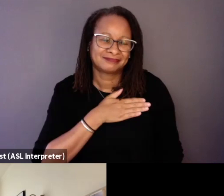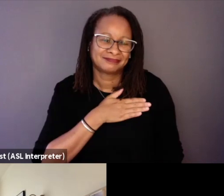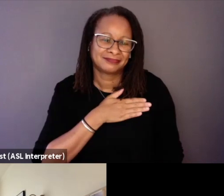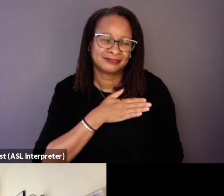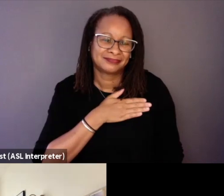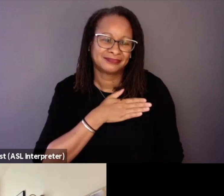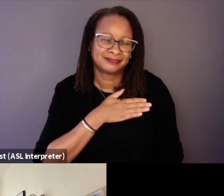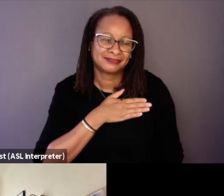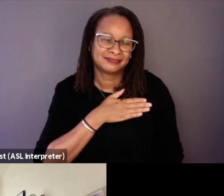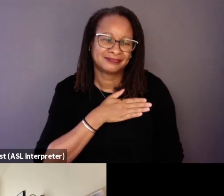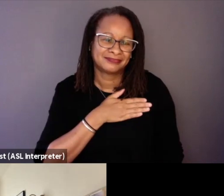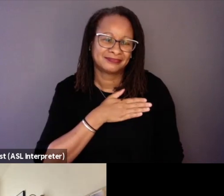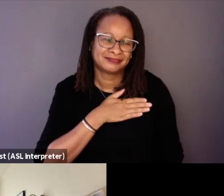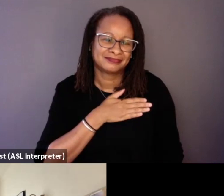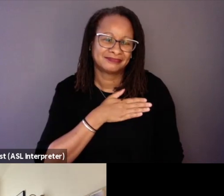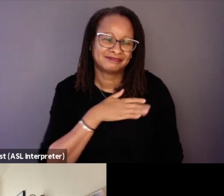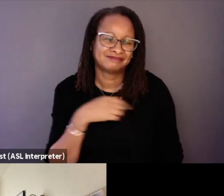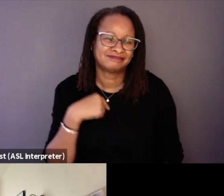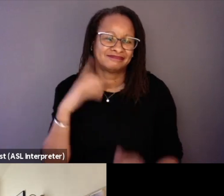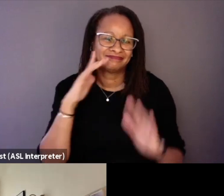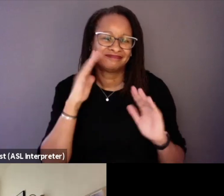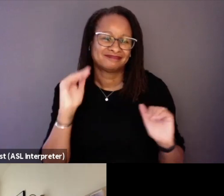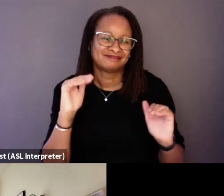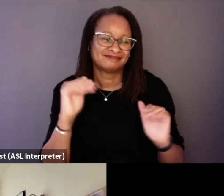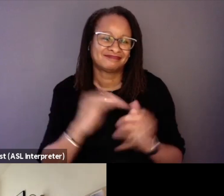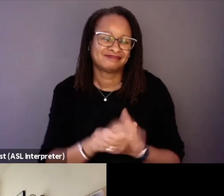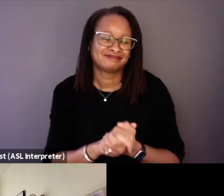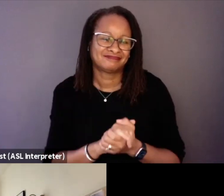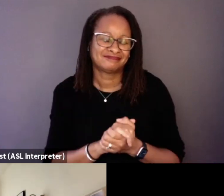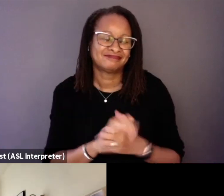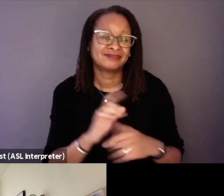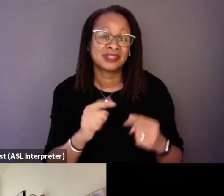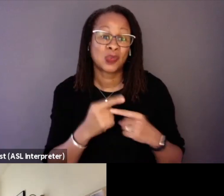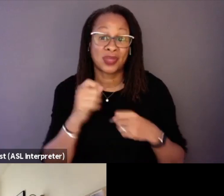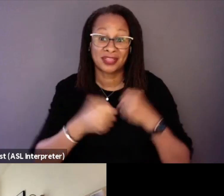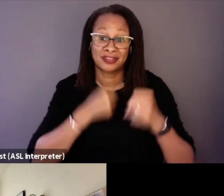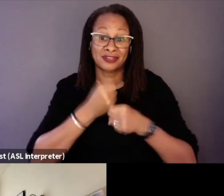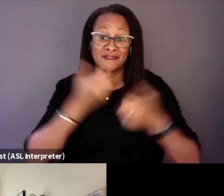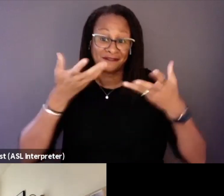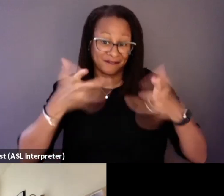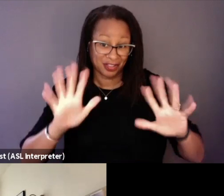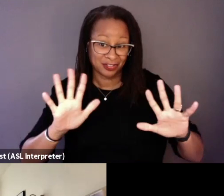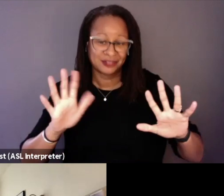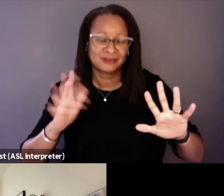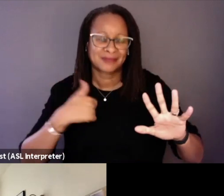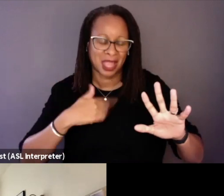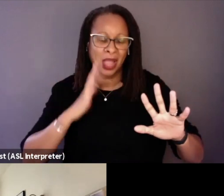And I hope that when this year is over, I'll be dedicating more time to it.